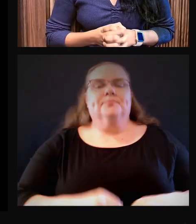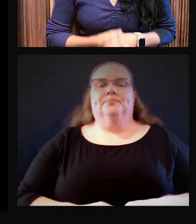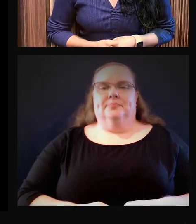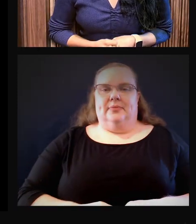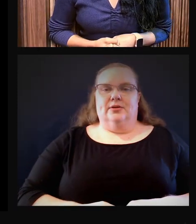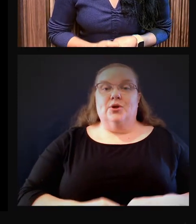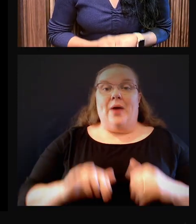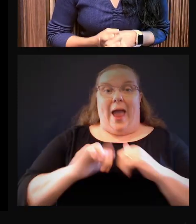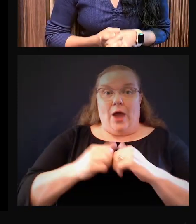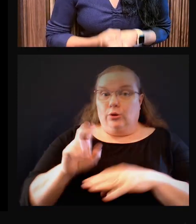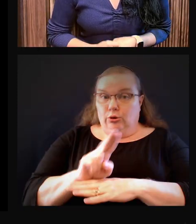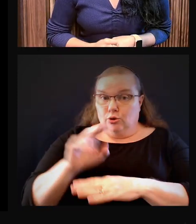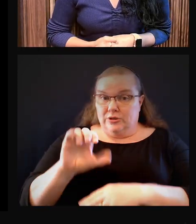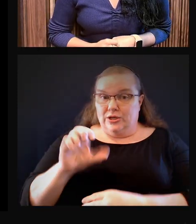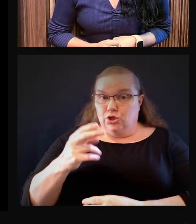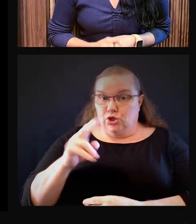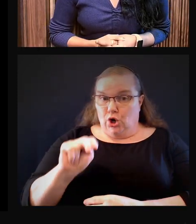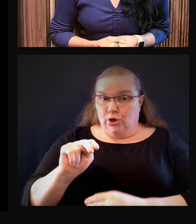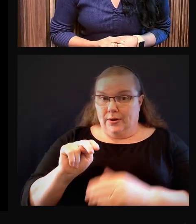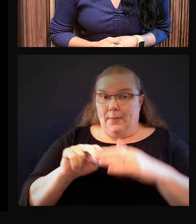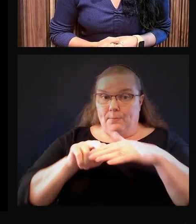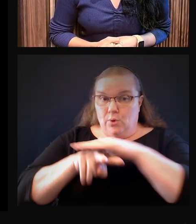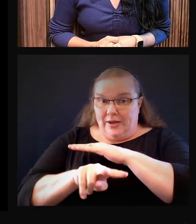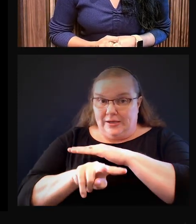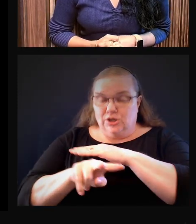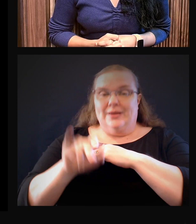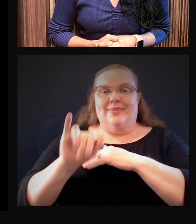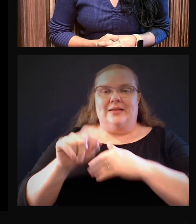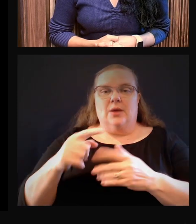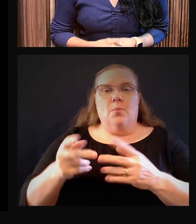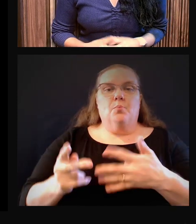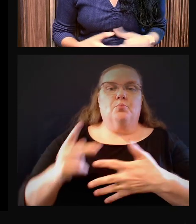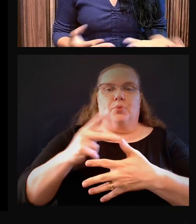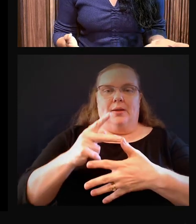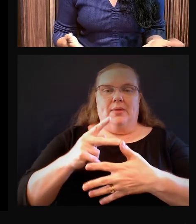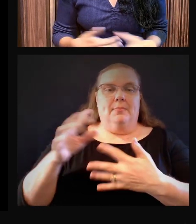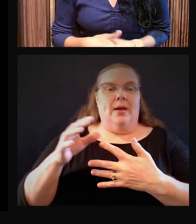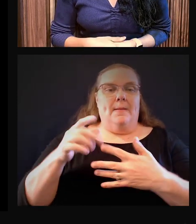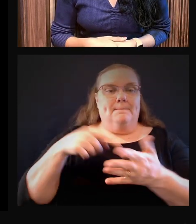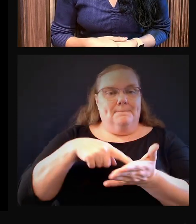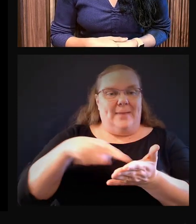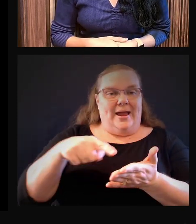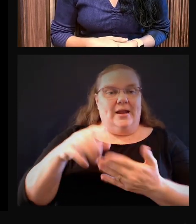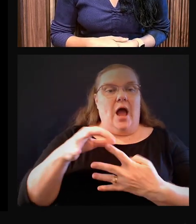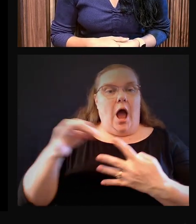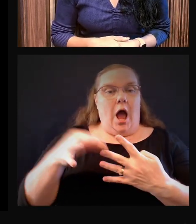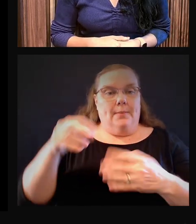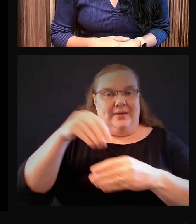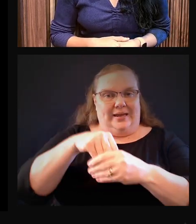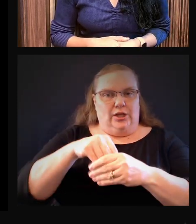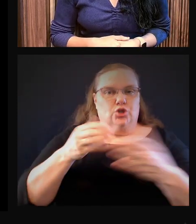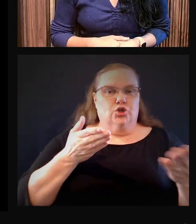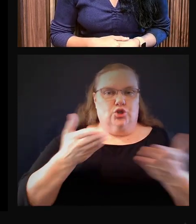Churn Prediction is a premium paid opt-in service, which means that you can enable and disable the feature at any point of time.